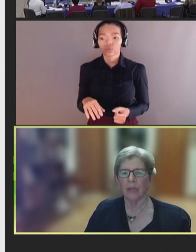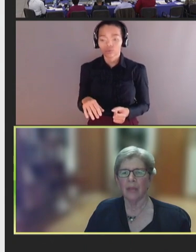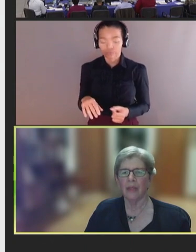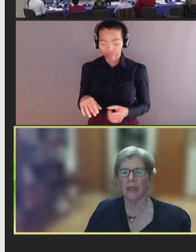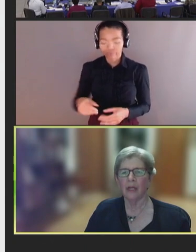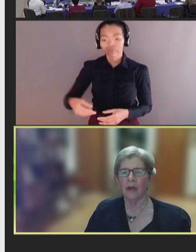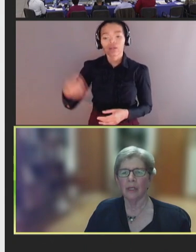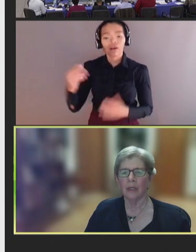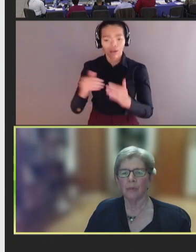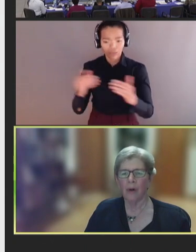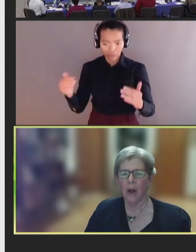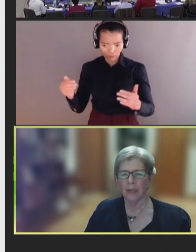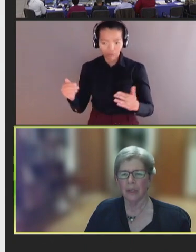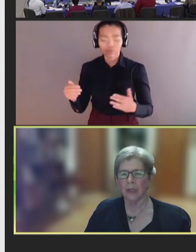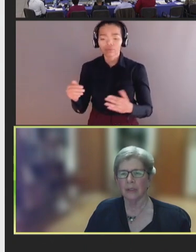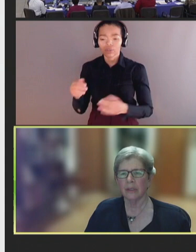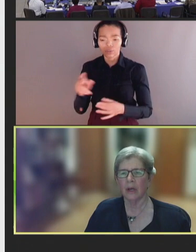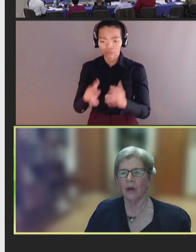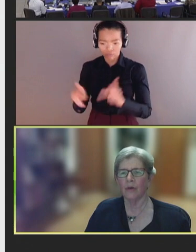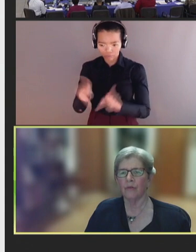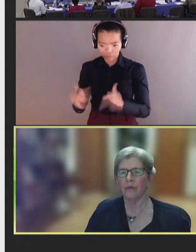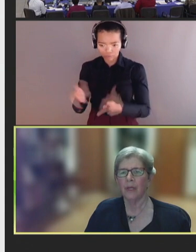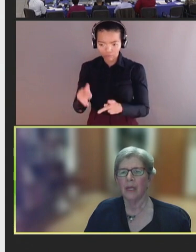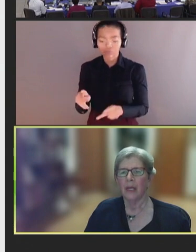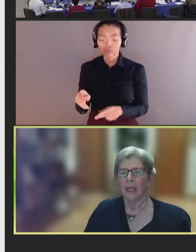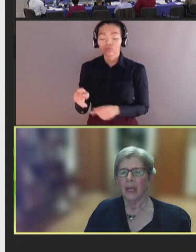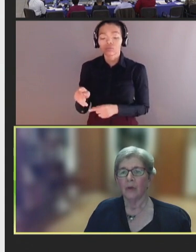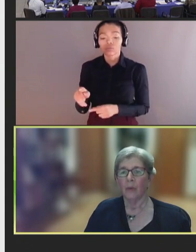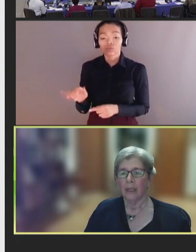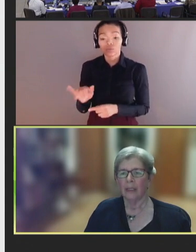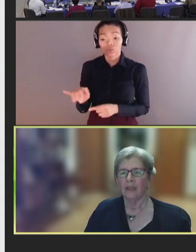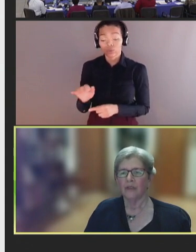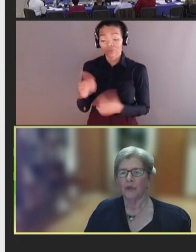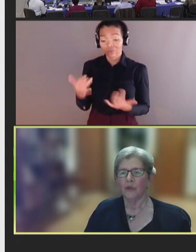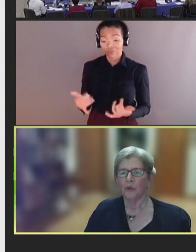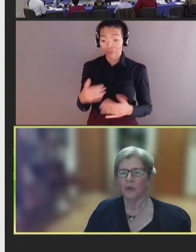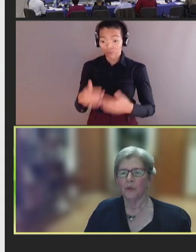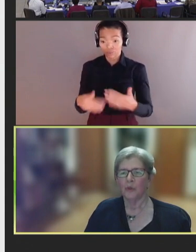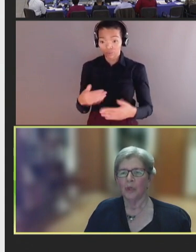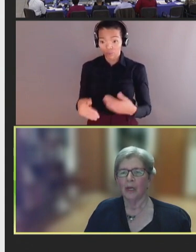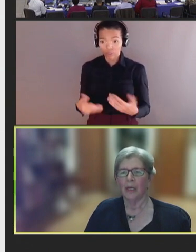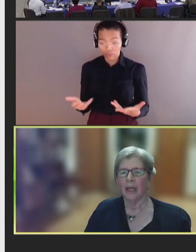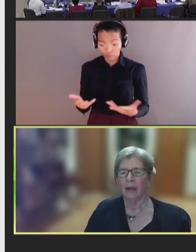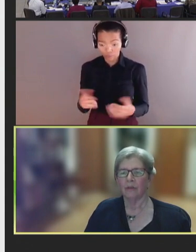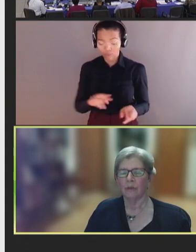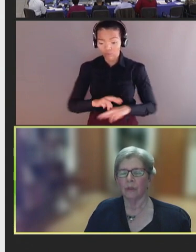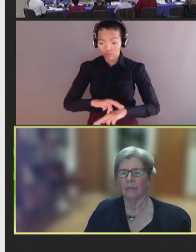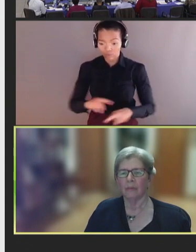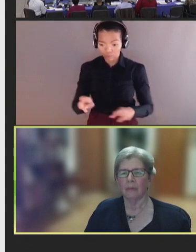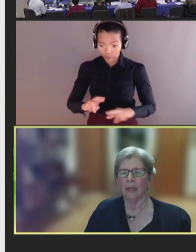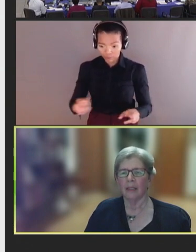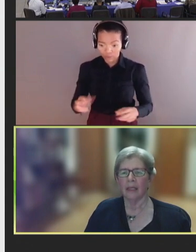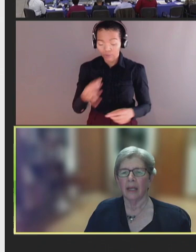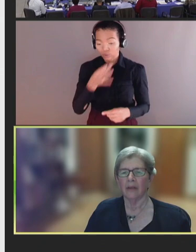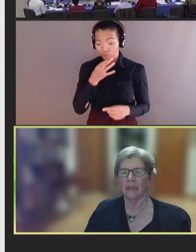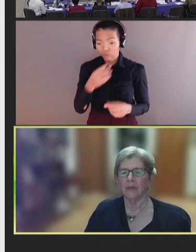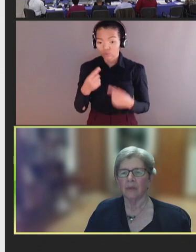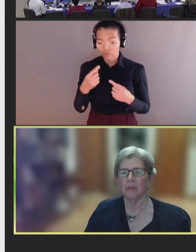And then they are in the process of getting ready to announce, or not yet announce even,